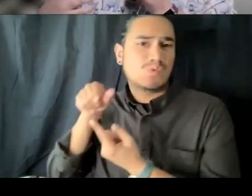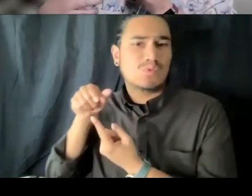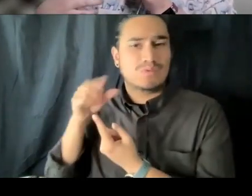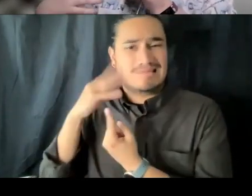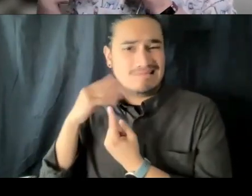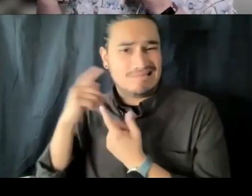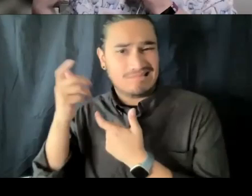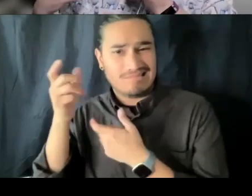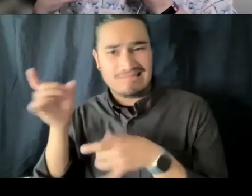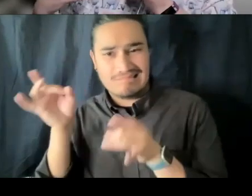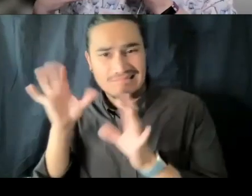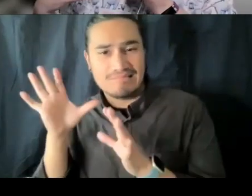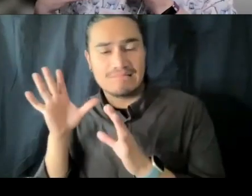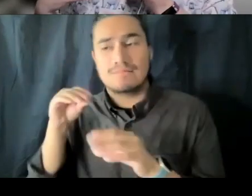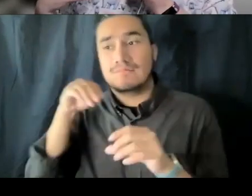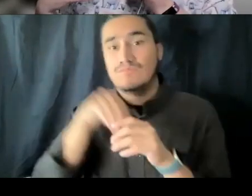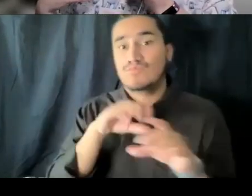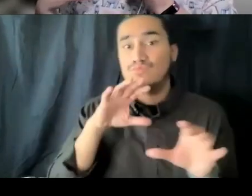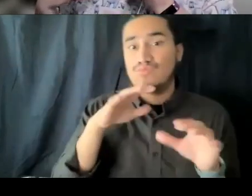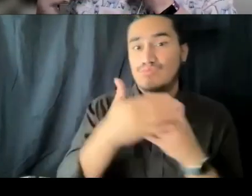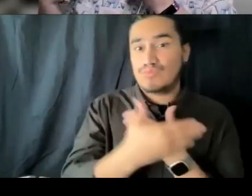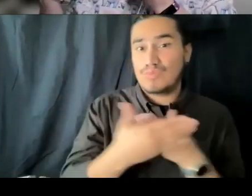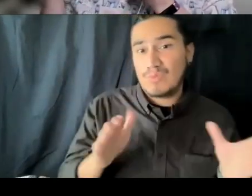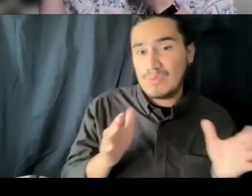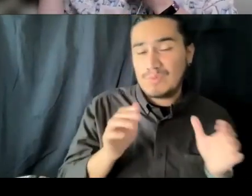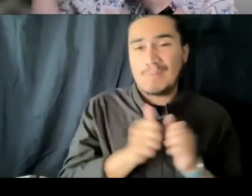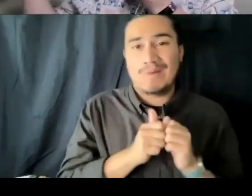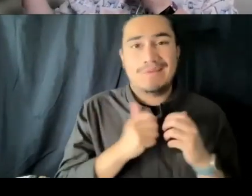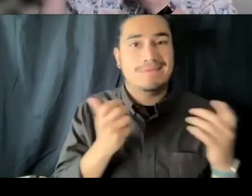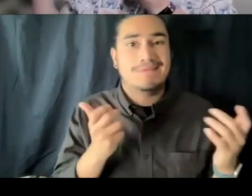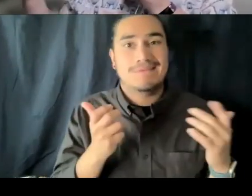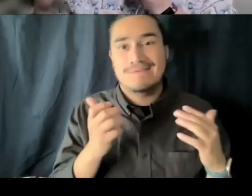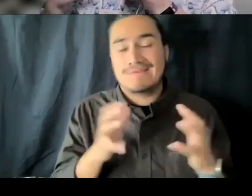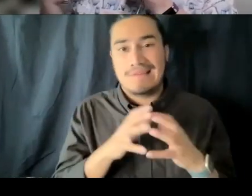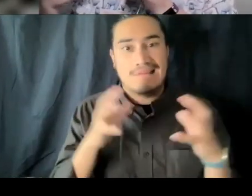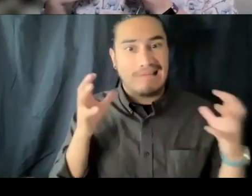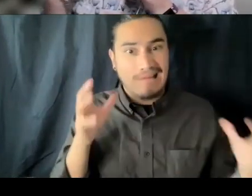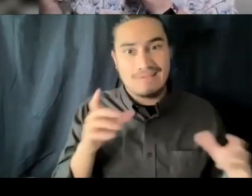and you're in a room with lots of different things going on,